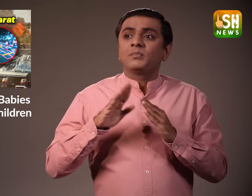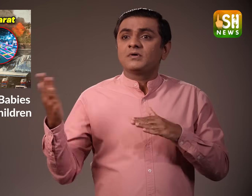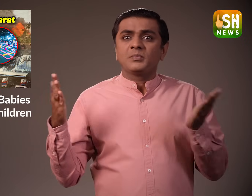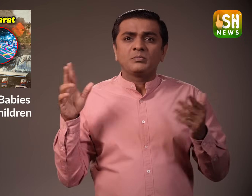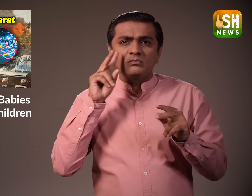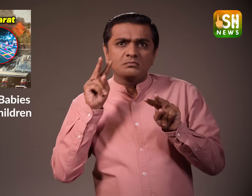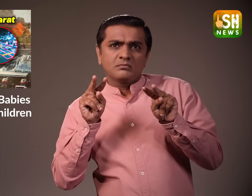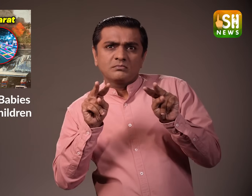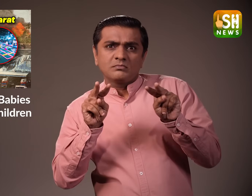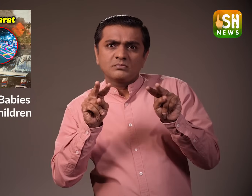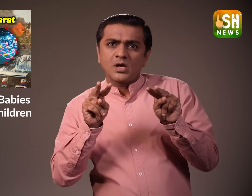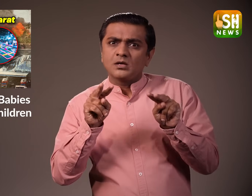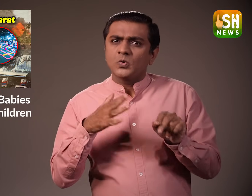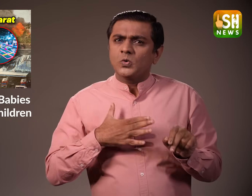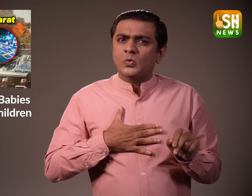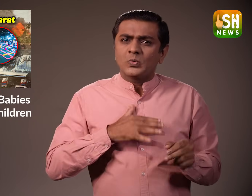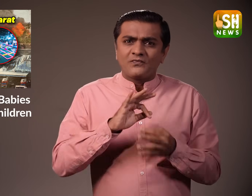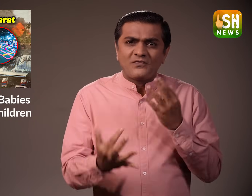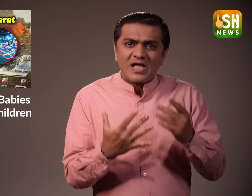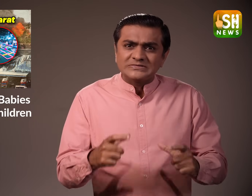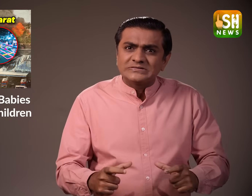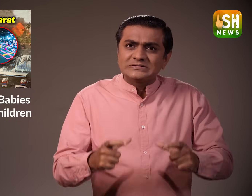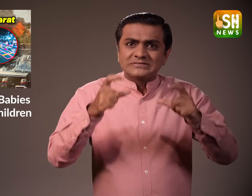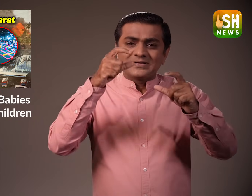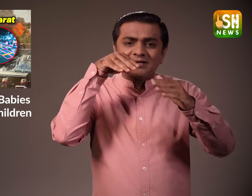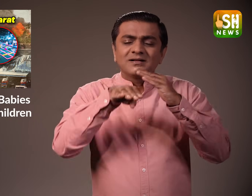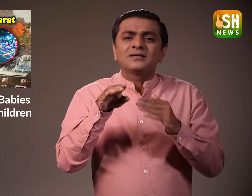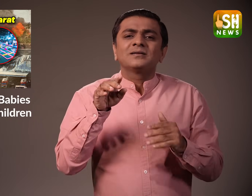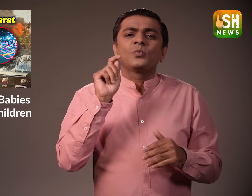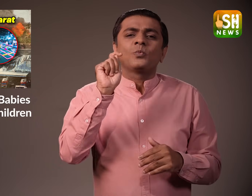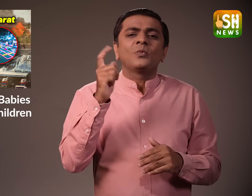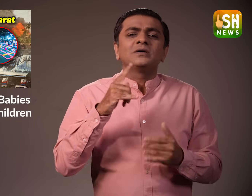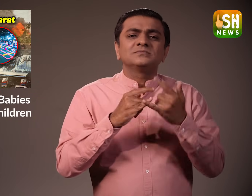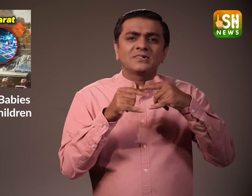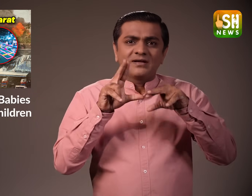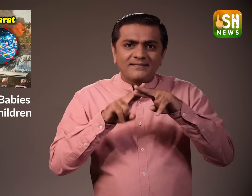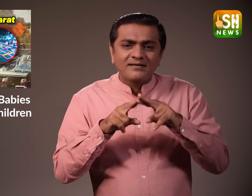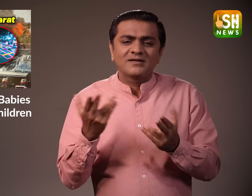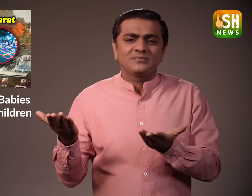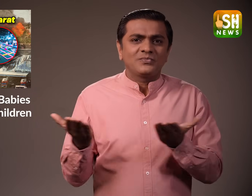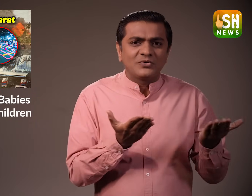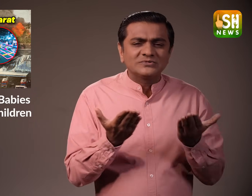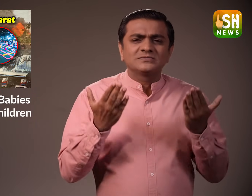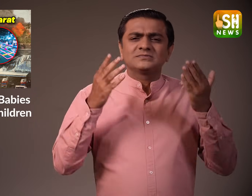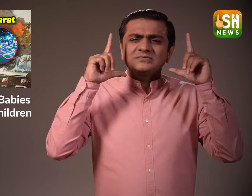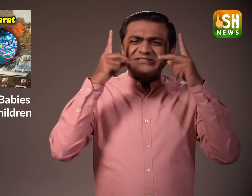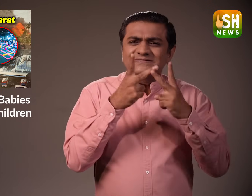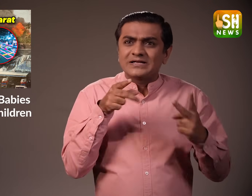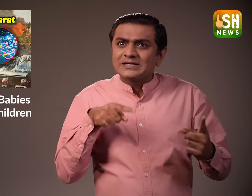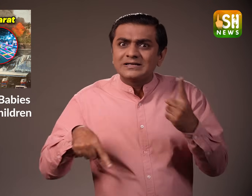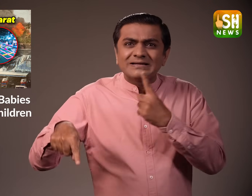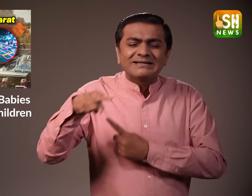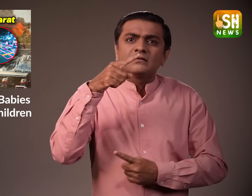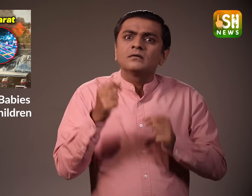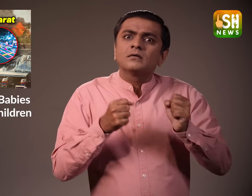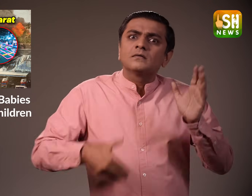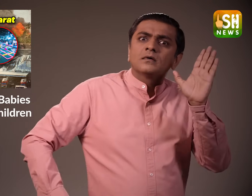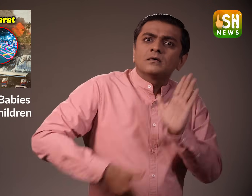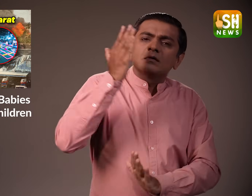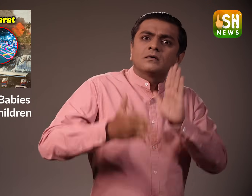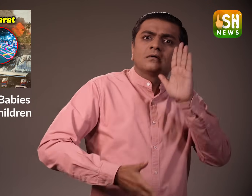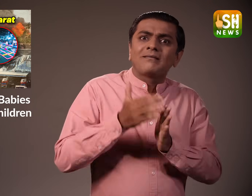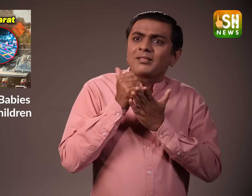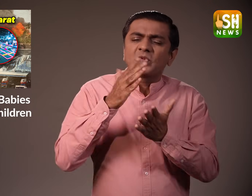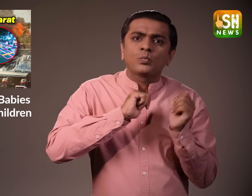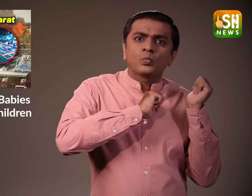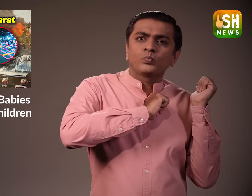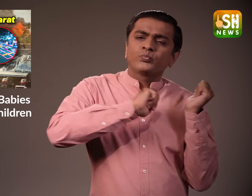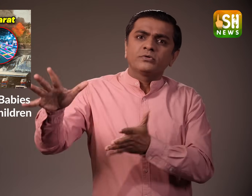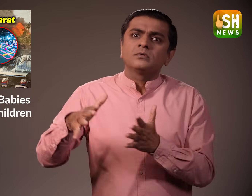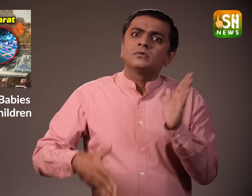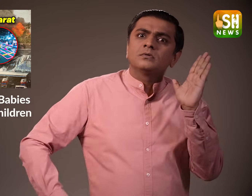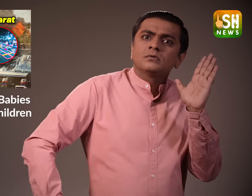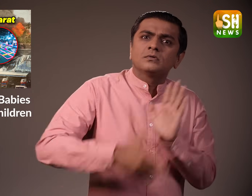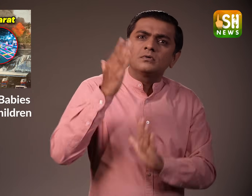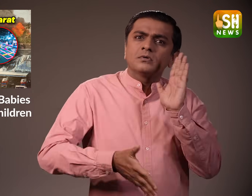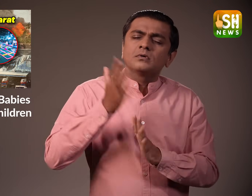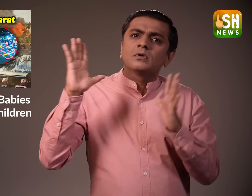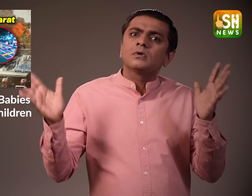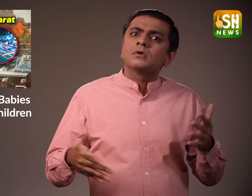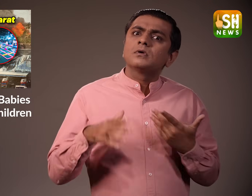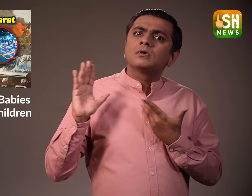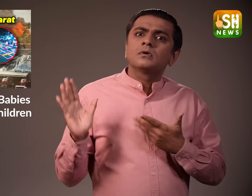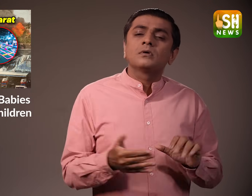Residents also claimed that the hospital staff left within minutes of the fire, abandoning everything.